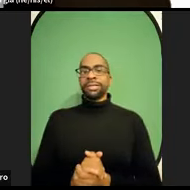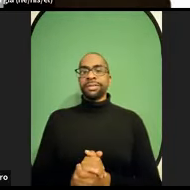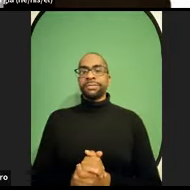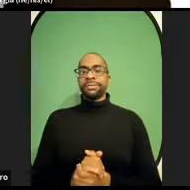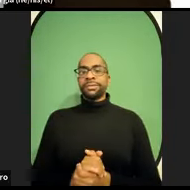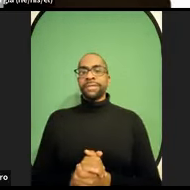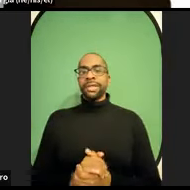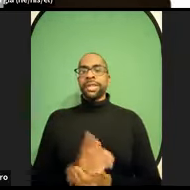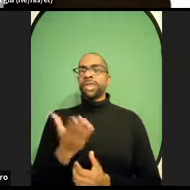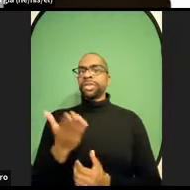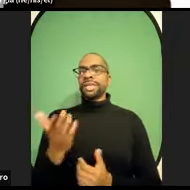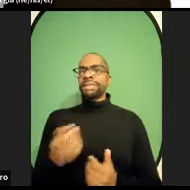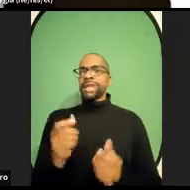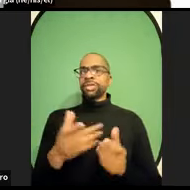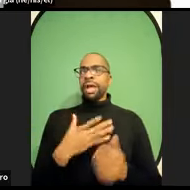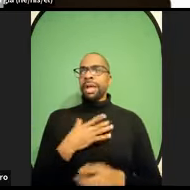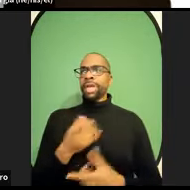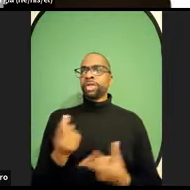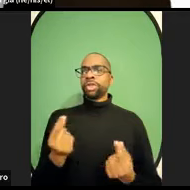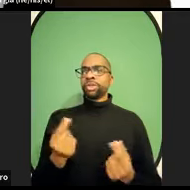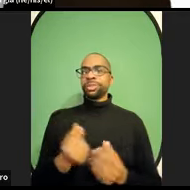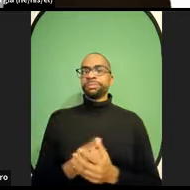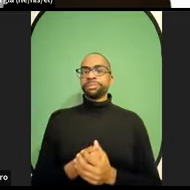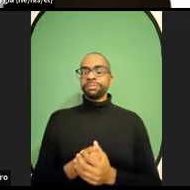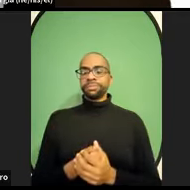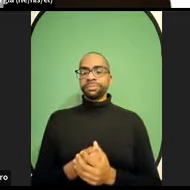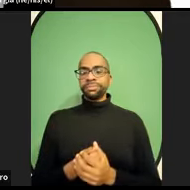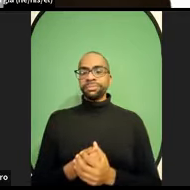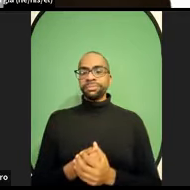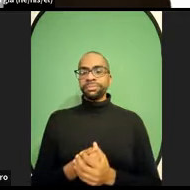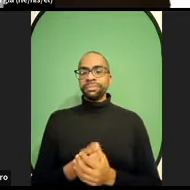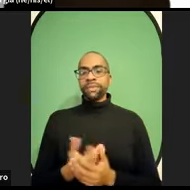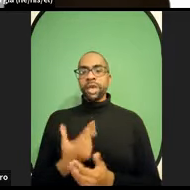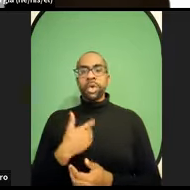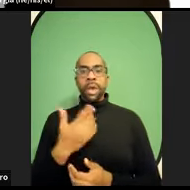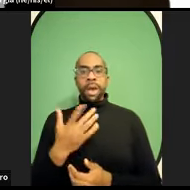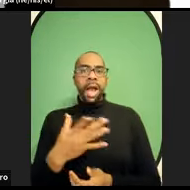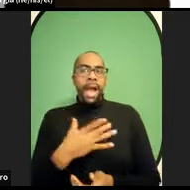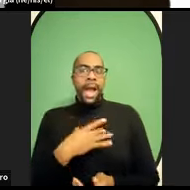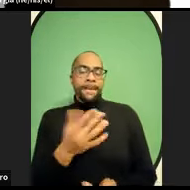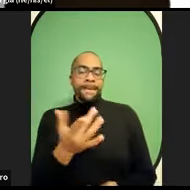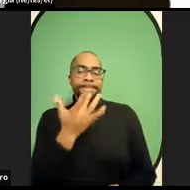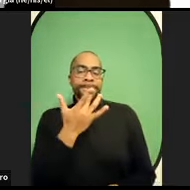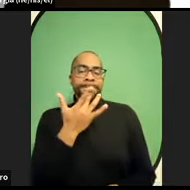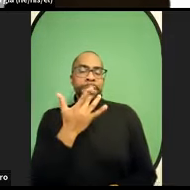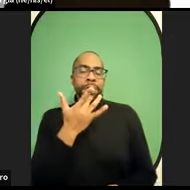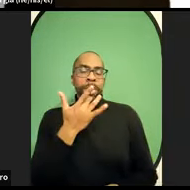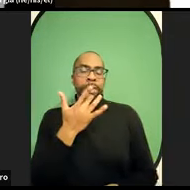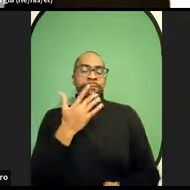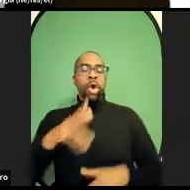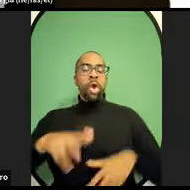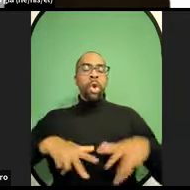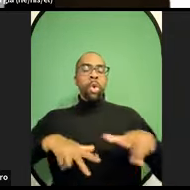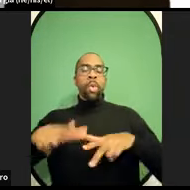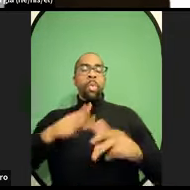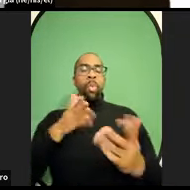I'm not going to do a powerPoint for the art with you all because. there's there's, there's this thing there's, there's this thing that I like to do anything JC see me again before. I like doing a daily website walk. hrough